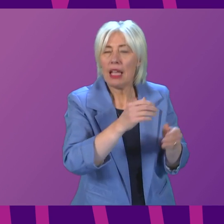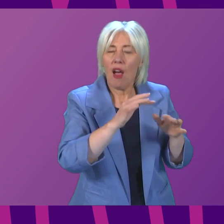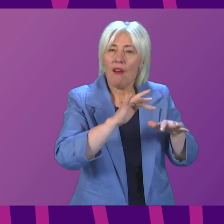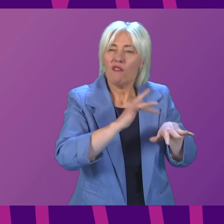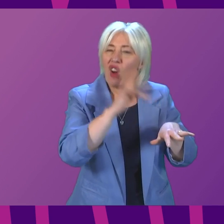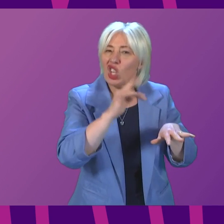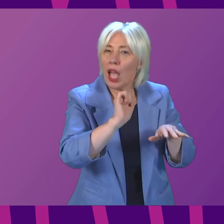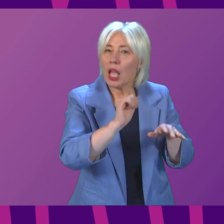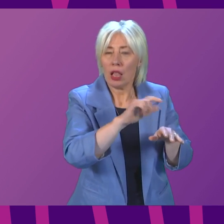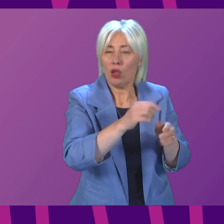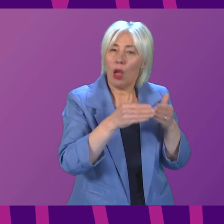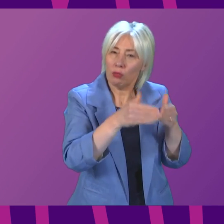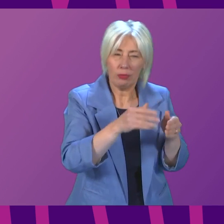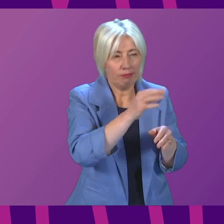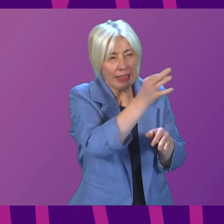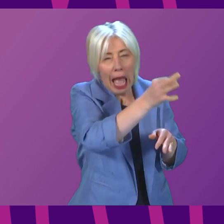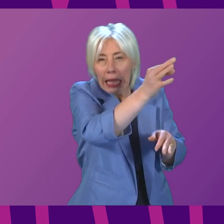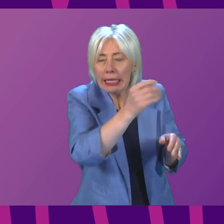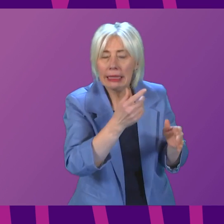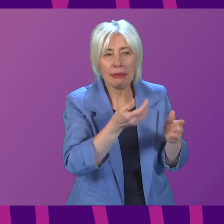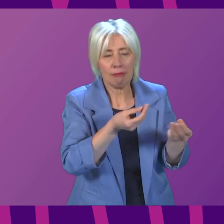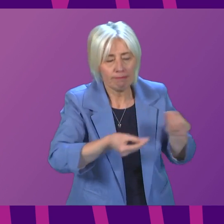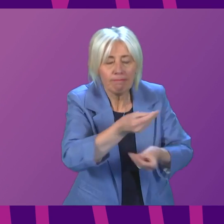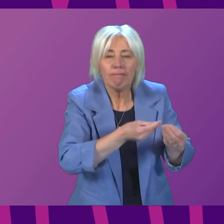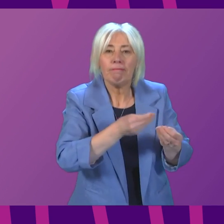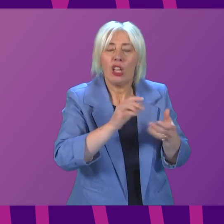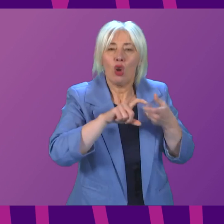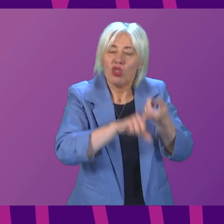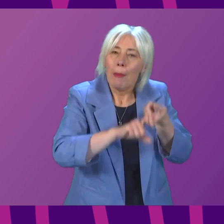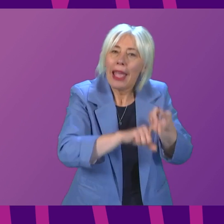and their dependence on ferries, does the First Minister share my view that Labour’s